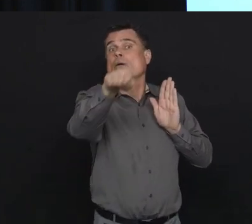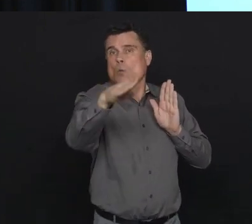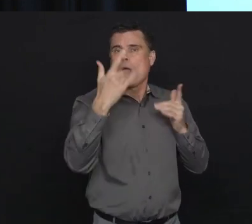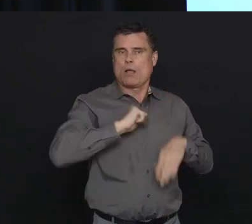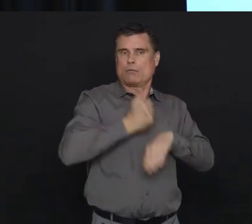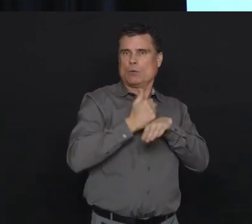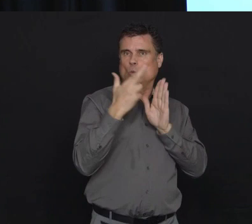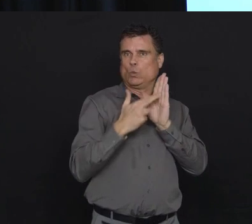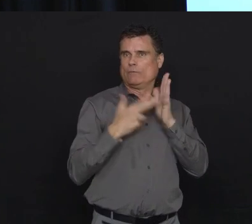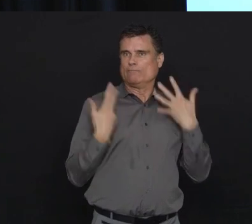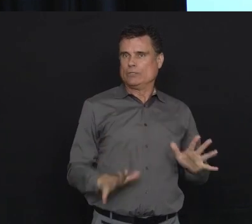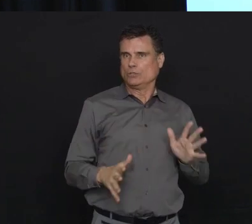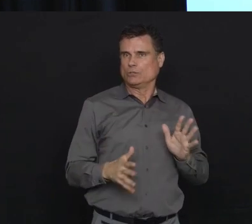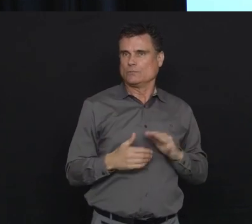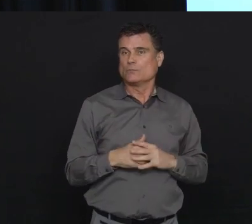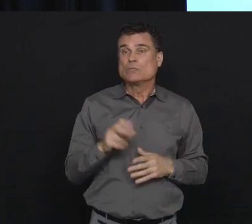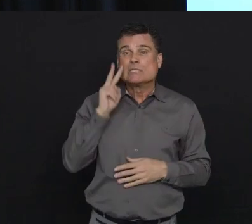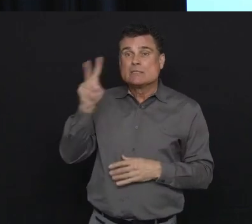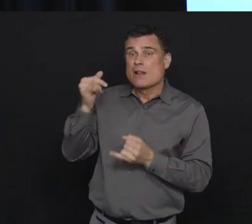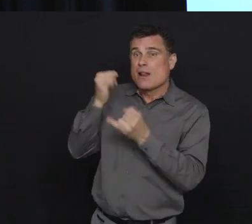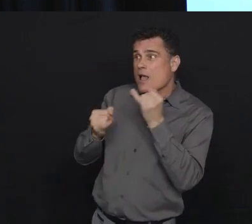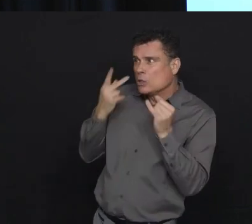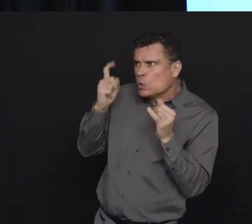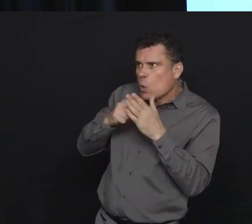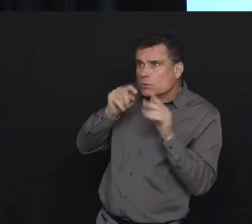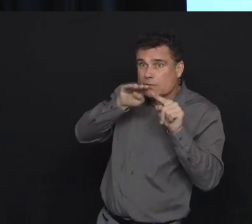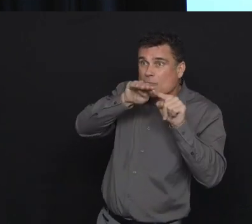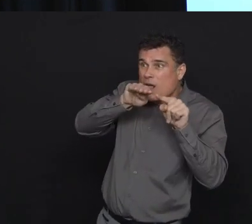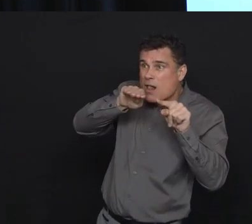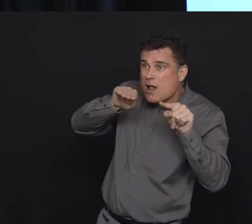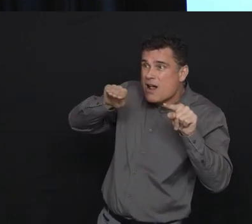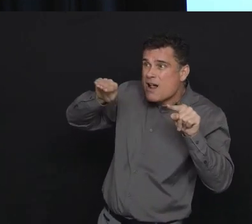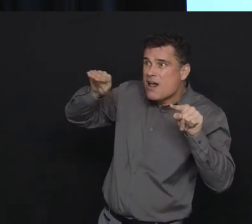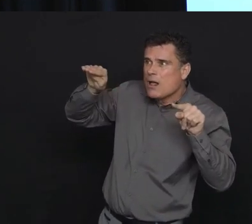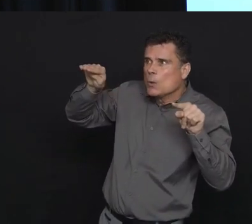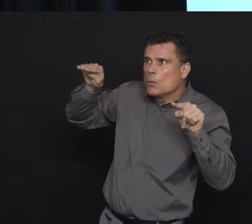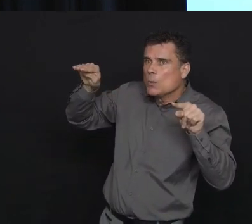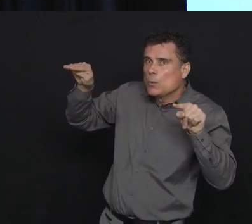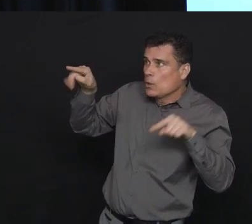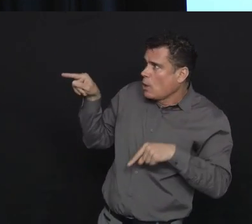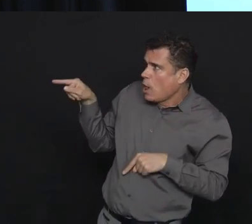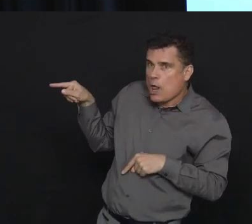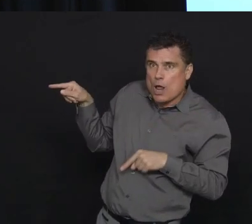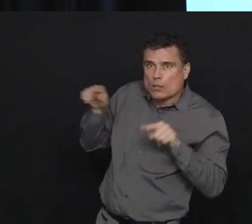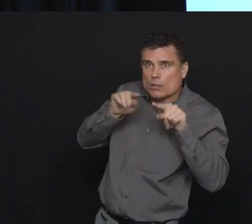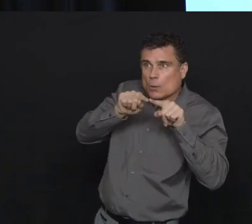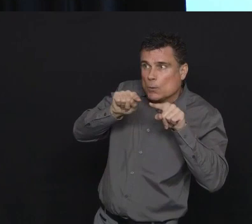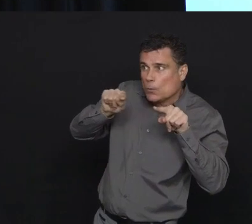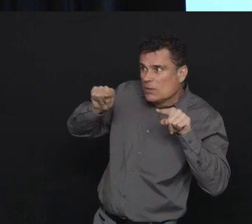believe we see a falling off of the curve and we can look at the gray line and as you can see, it